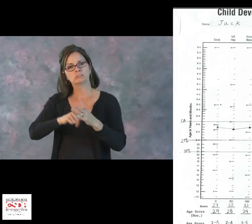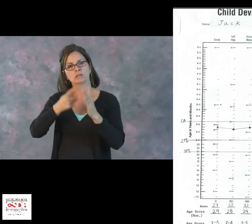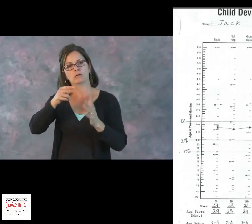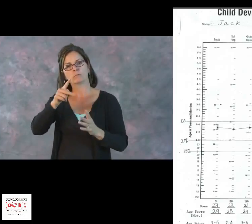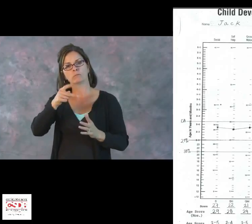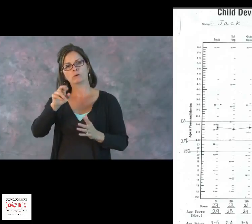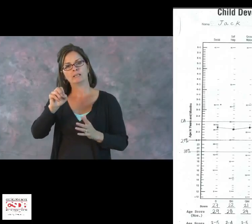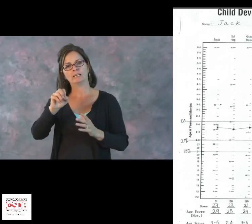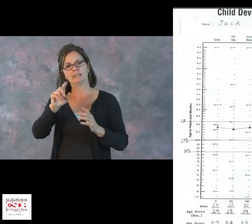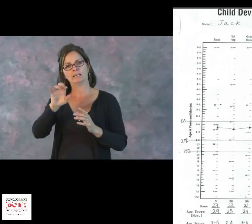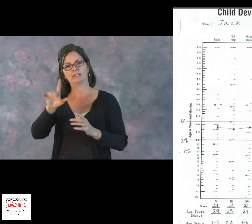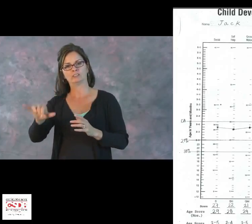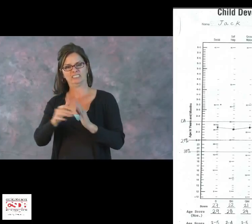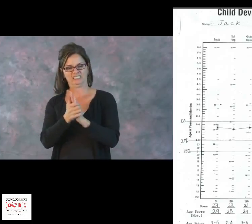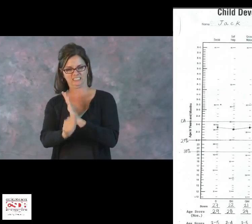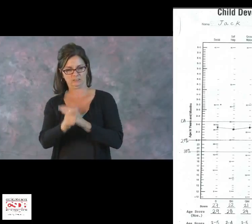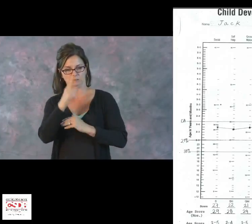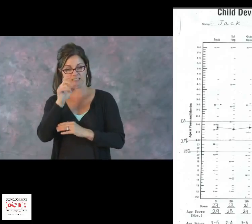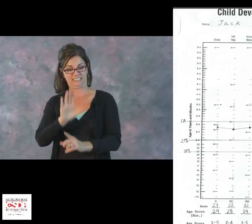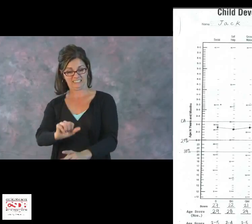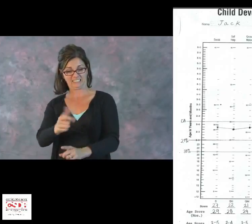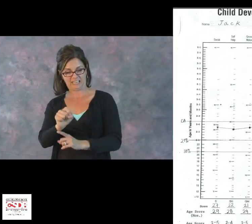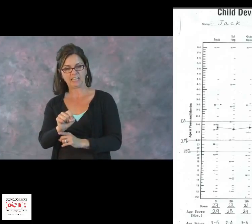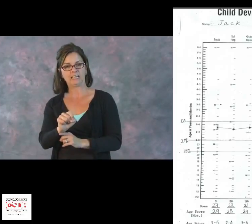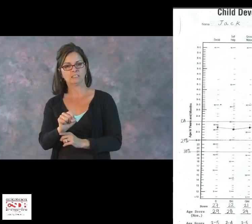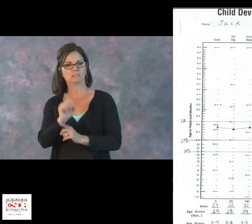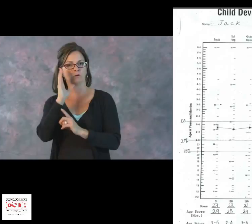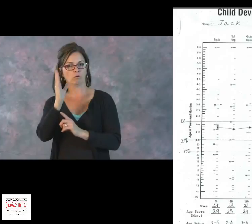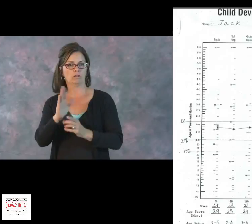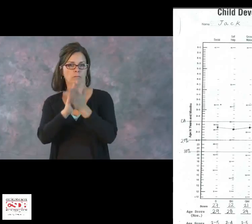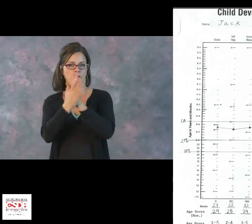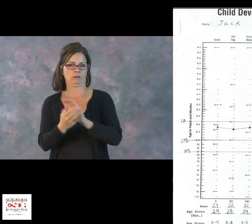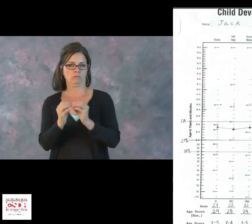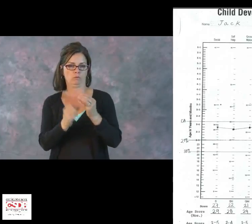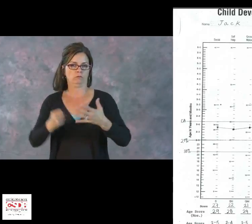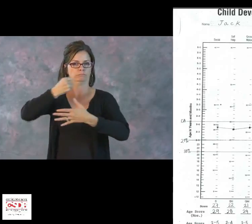because at his age that's something that's going to start being important.